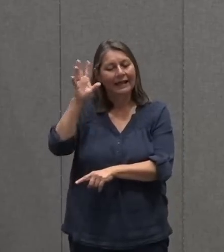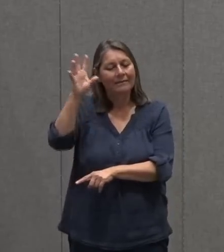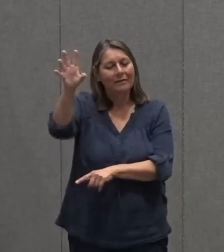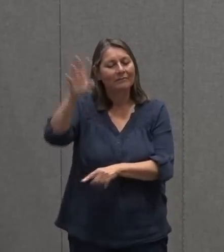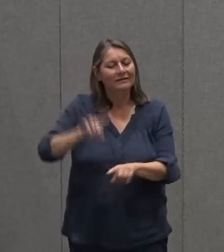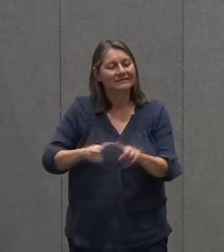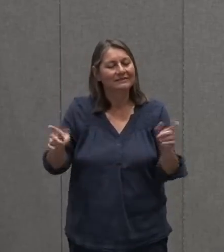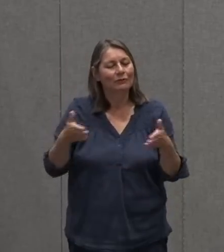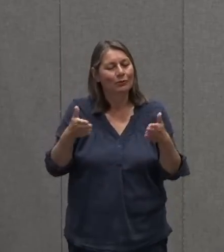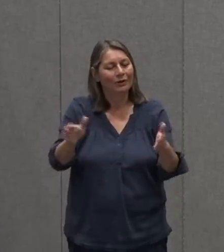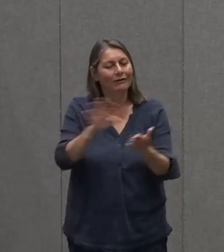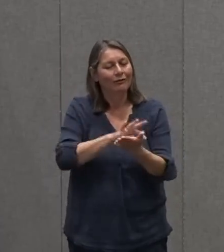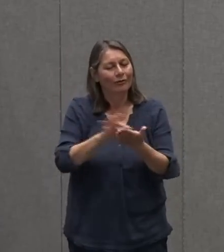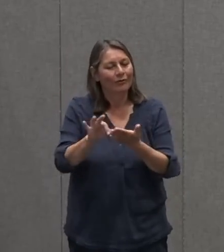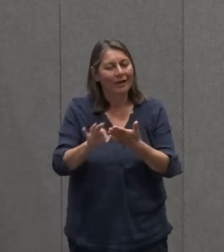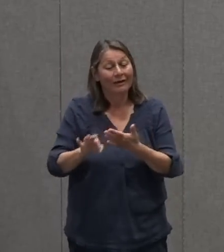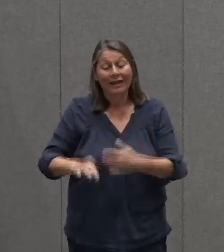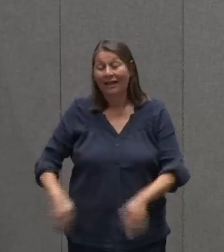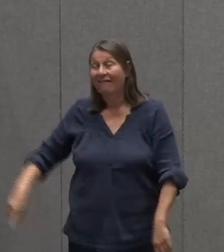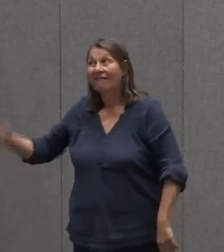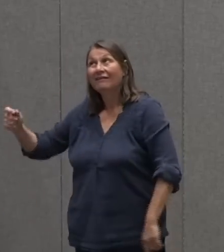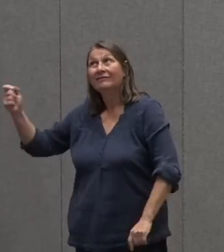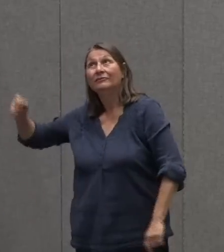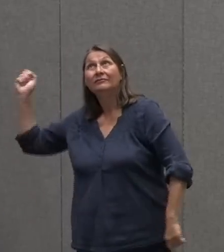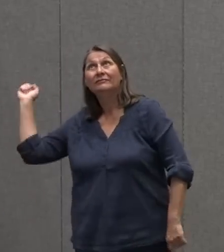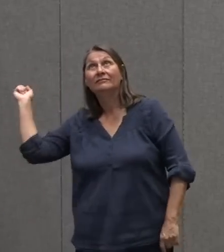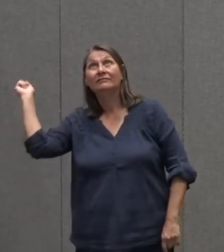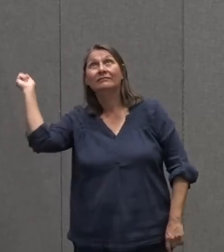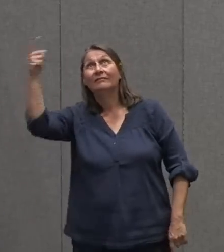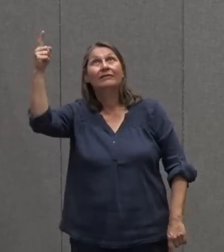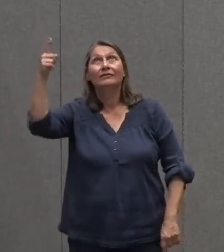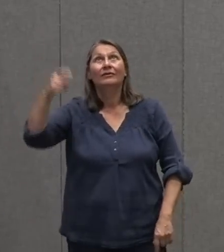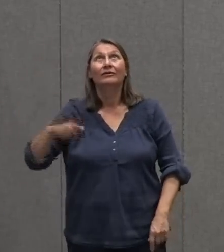he threw that spear up and counted